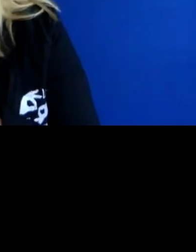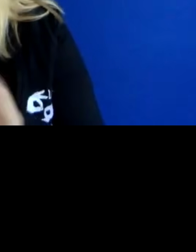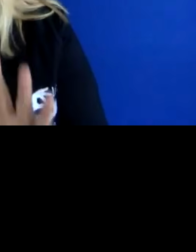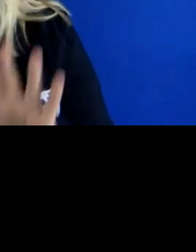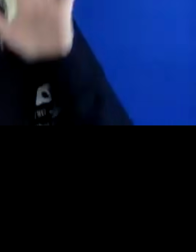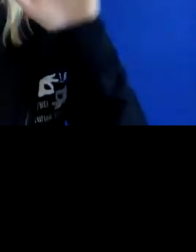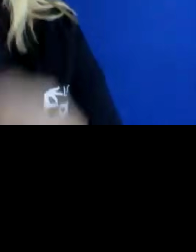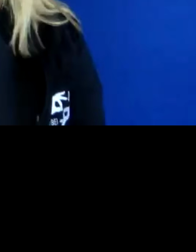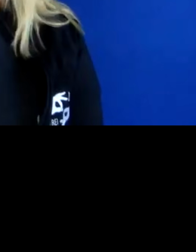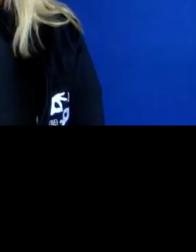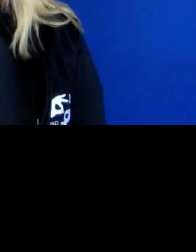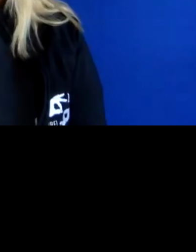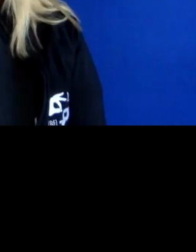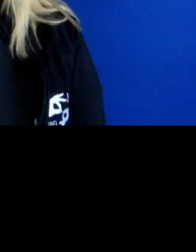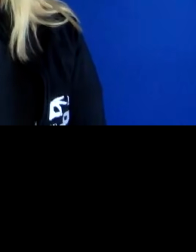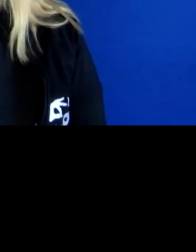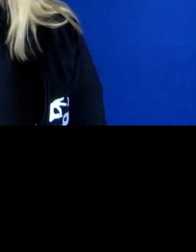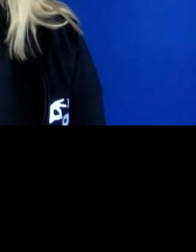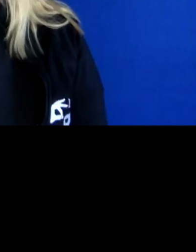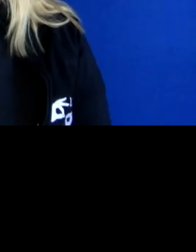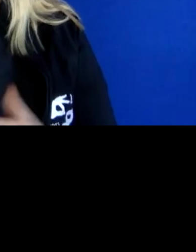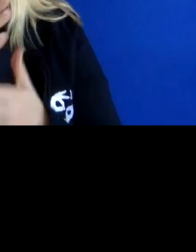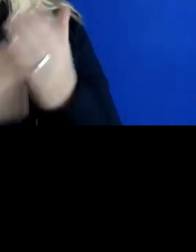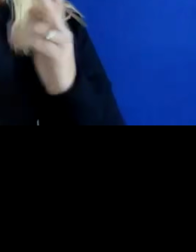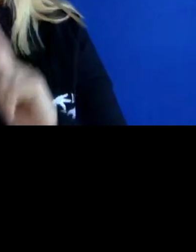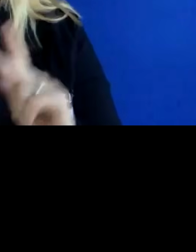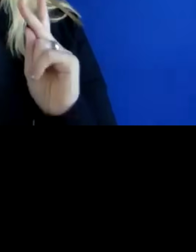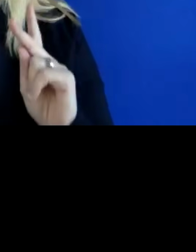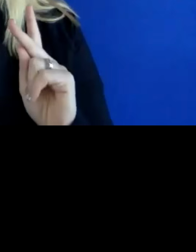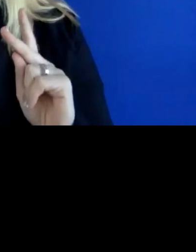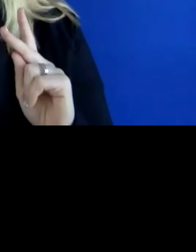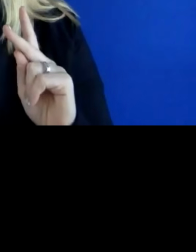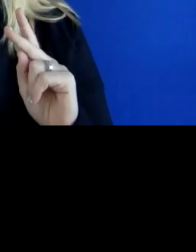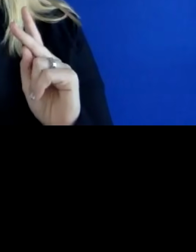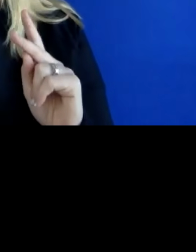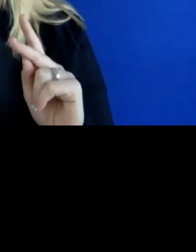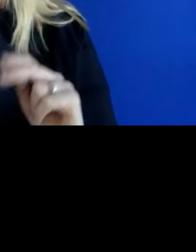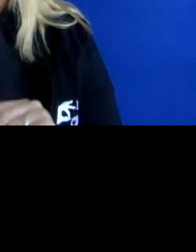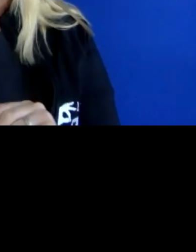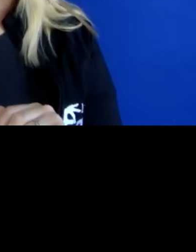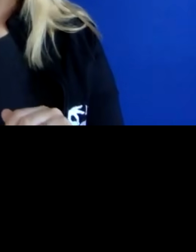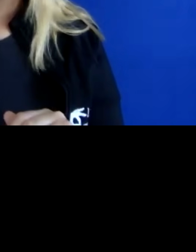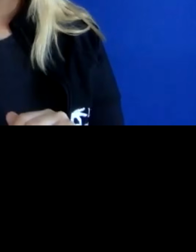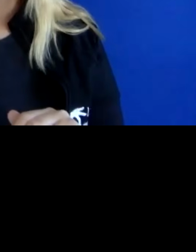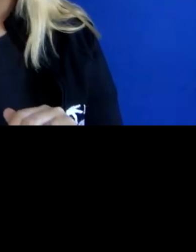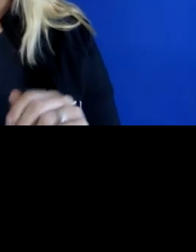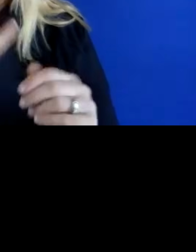and some people might be captioning videos on their phone. Not on their desktop. And that's a different experience.